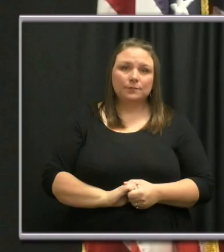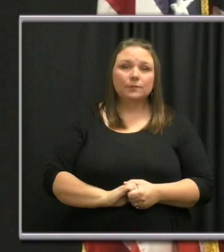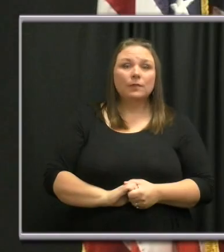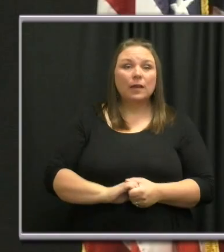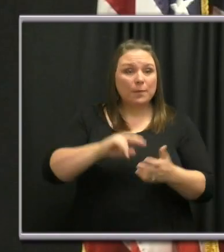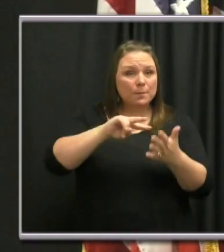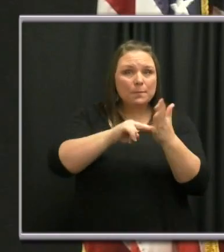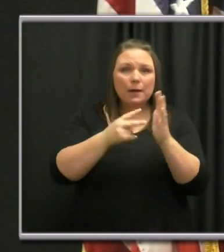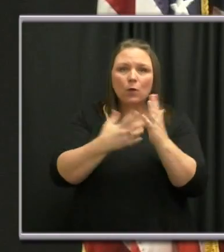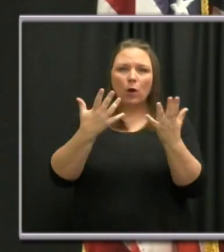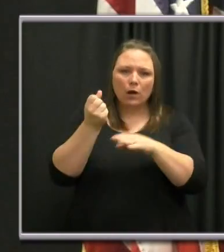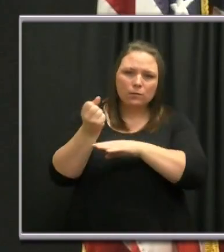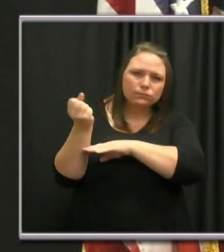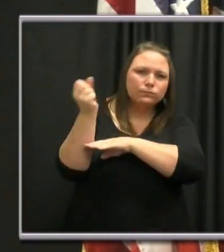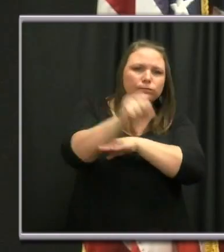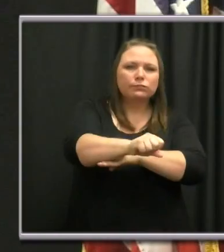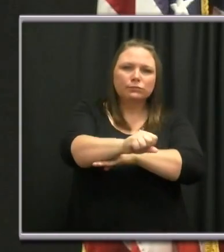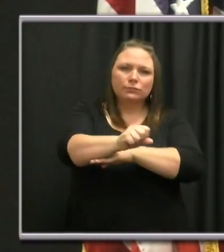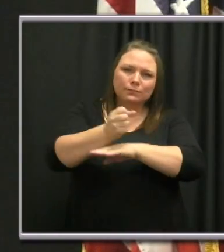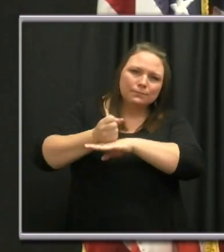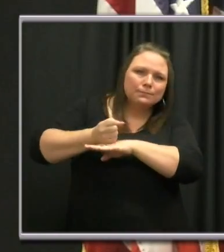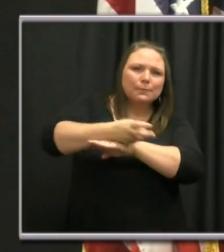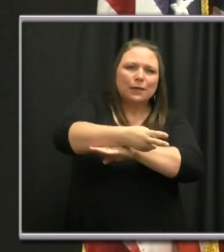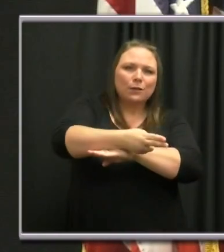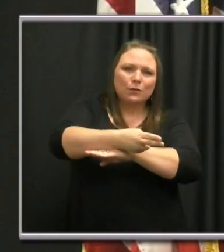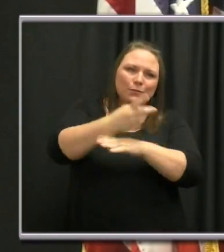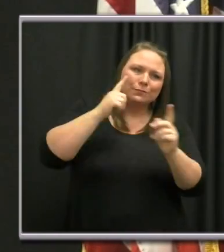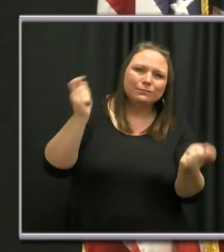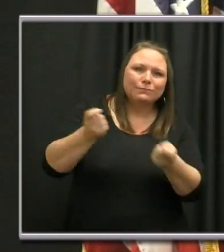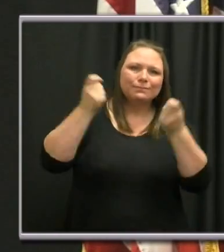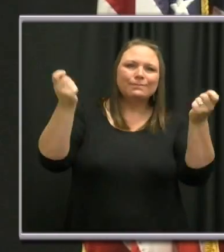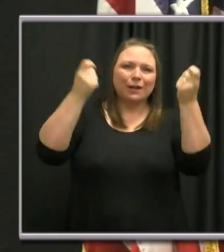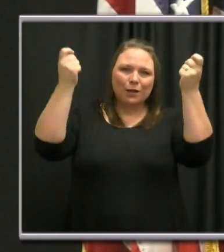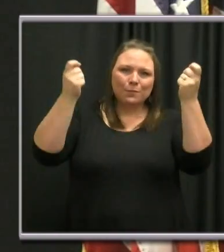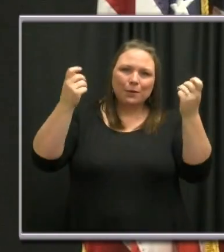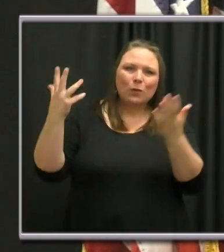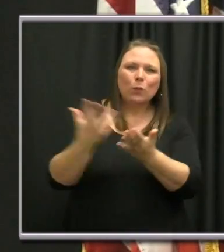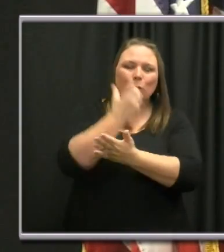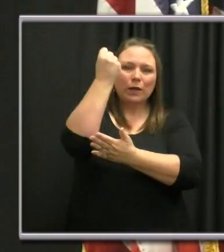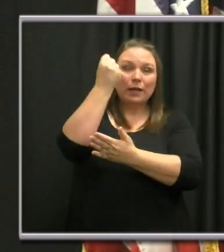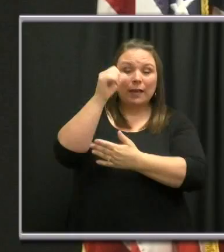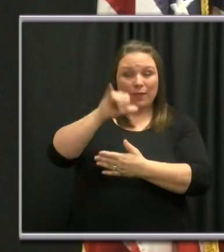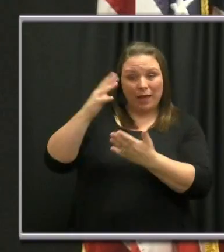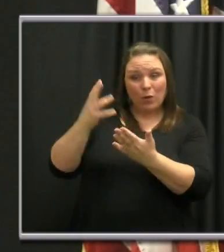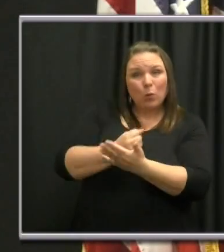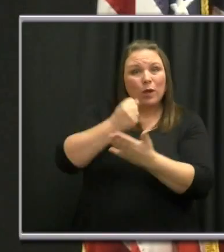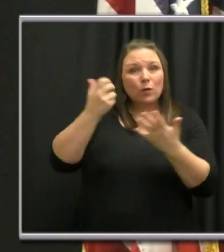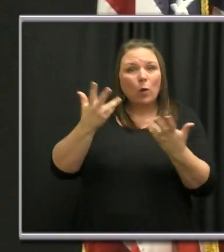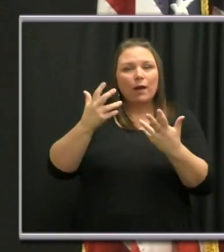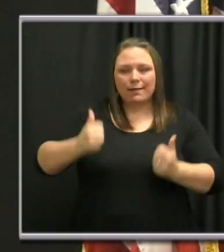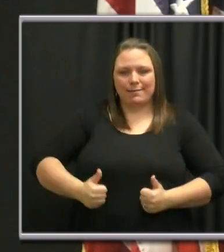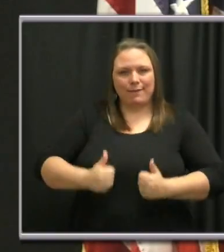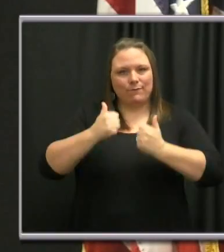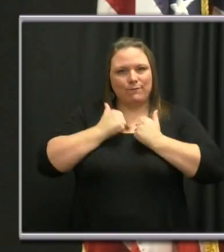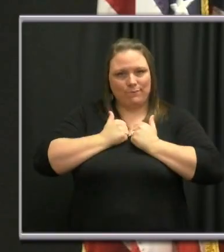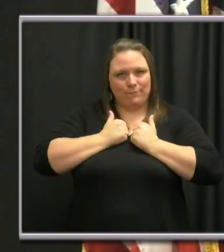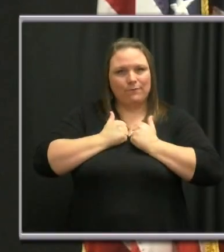HIMSELF WITH US. AND WE CONQUER